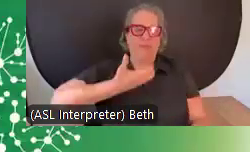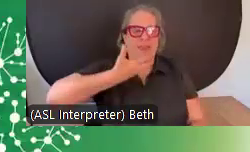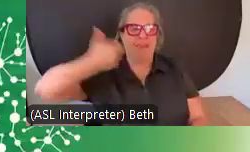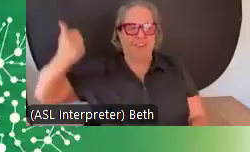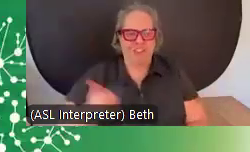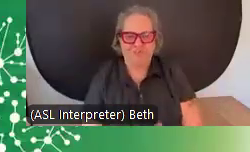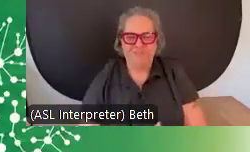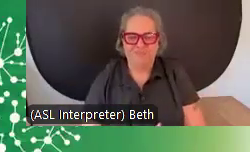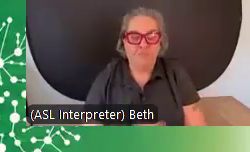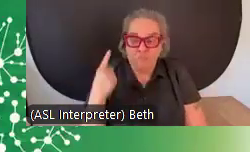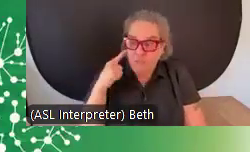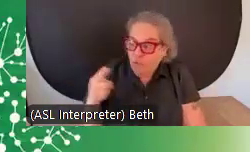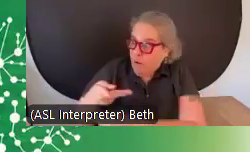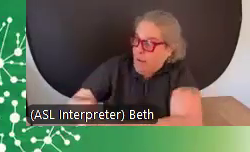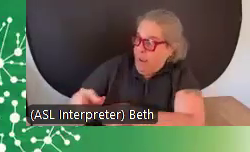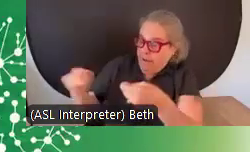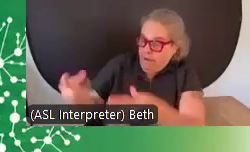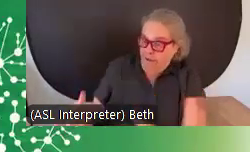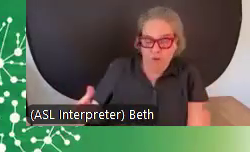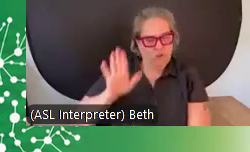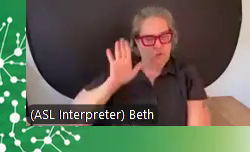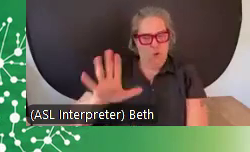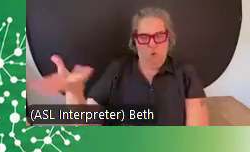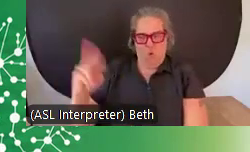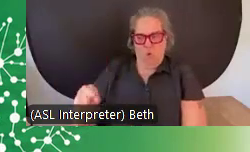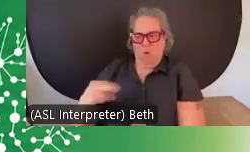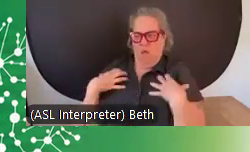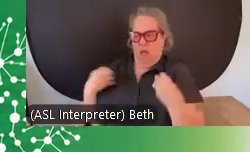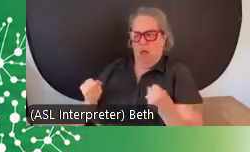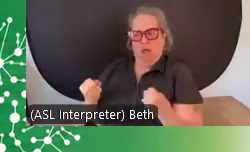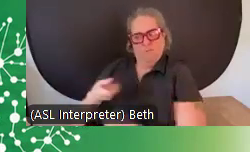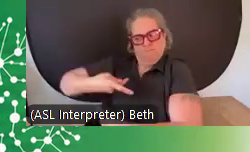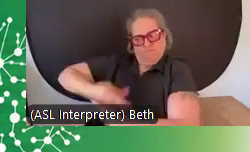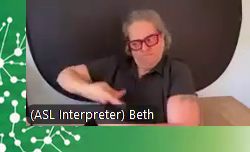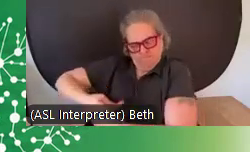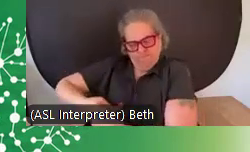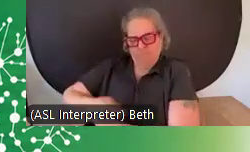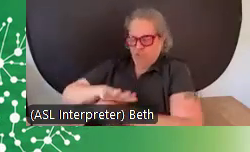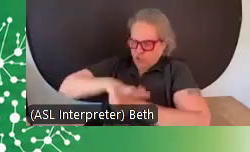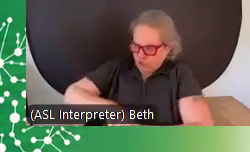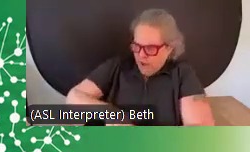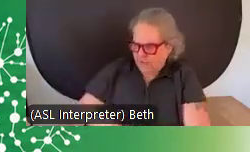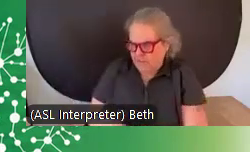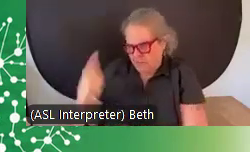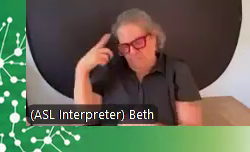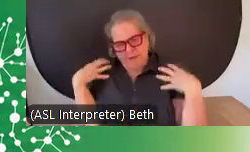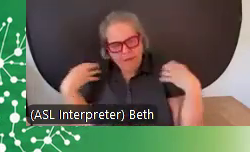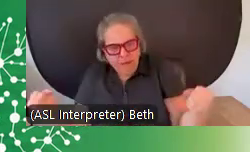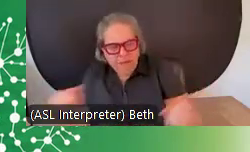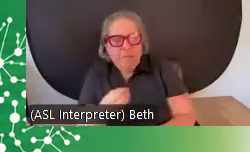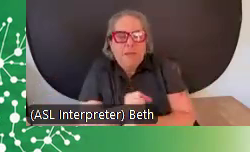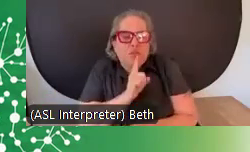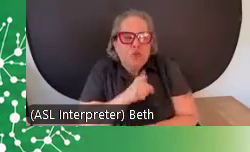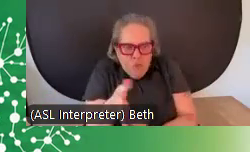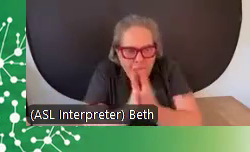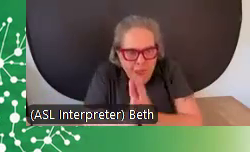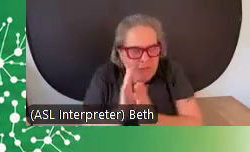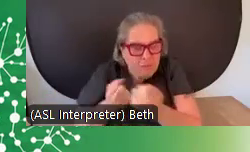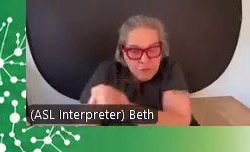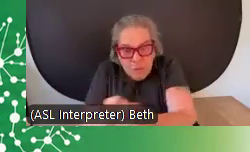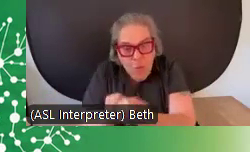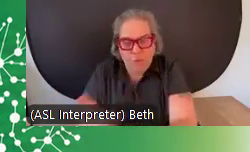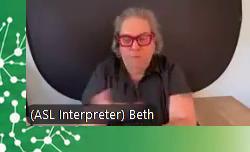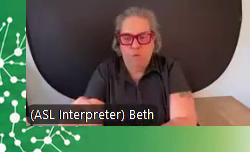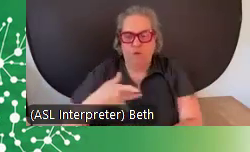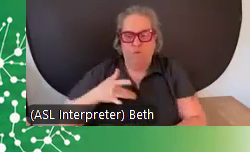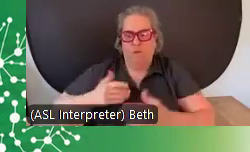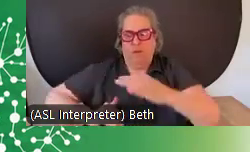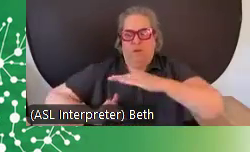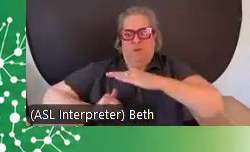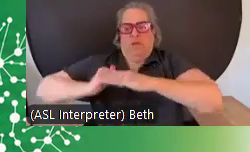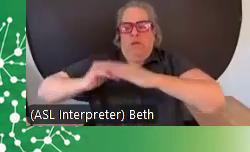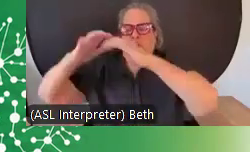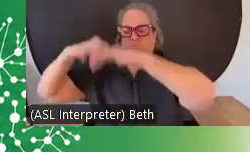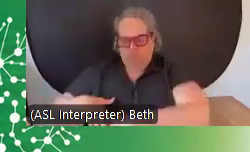For caregivers, champions your health includes recognizing your own stress, caring for your mental health and seeking support before you reach a breaking point.